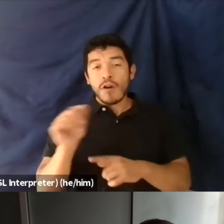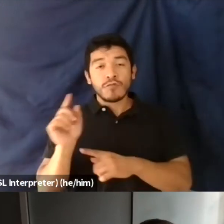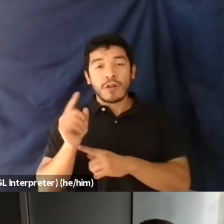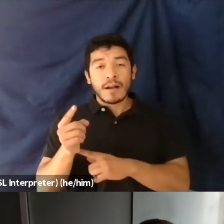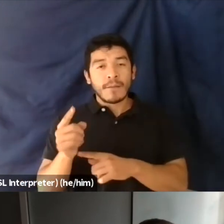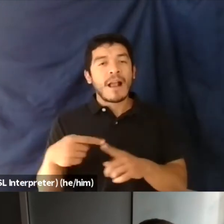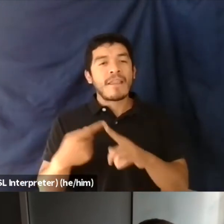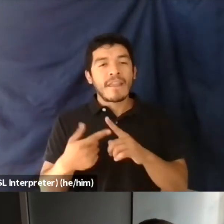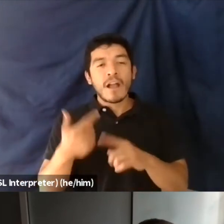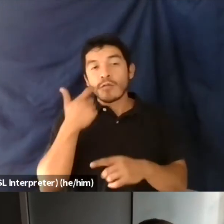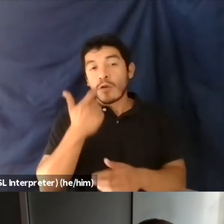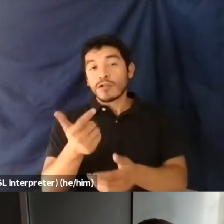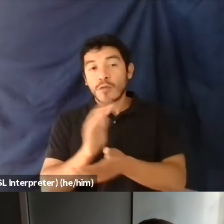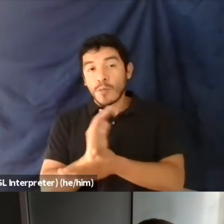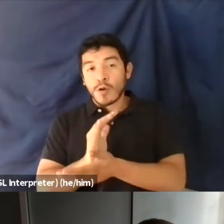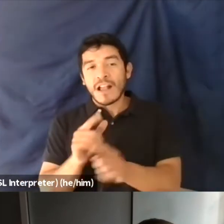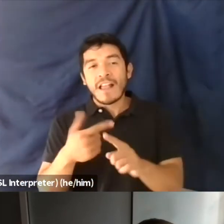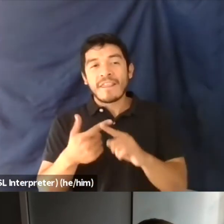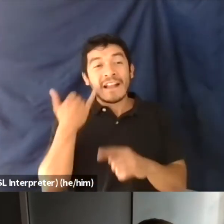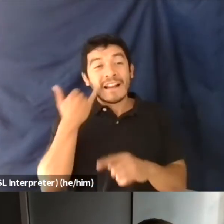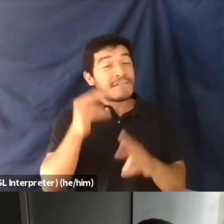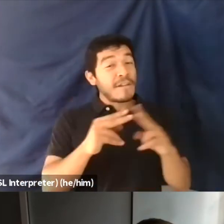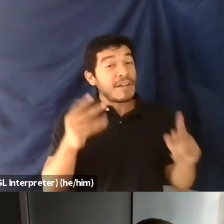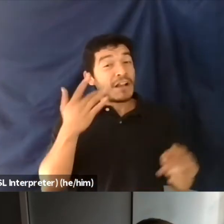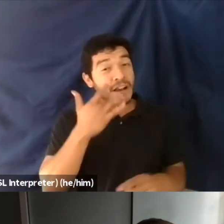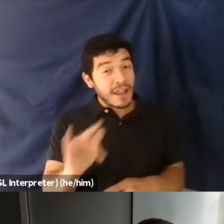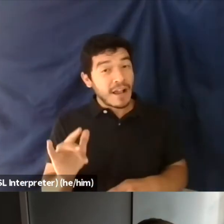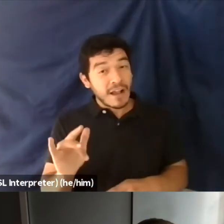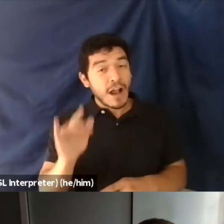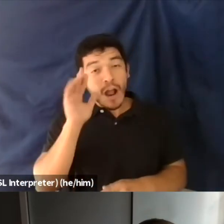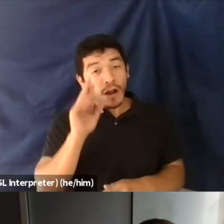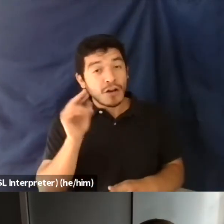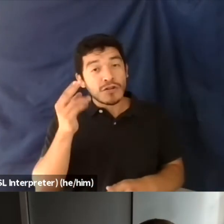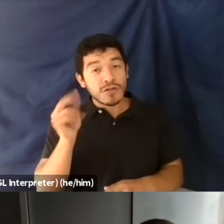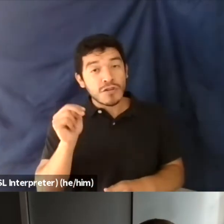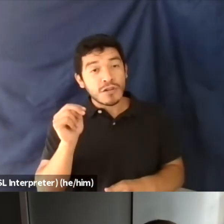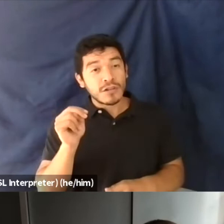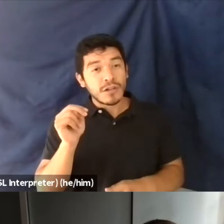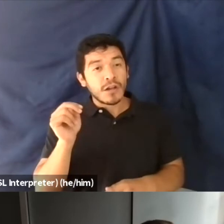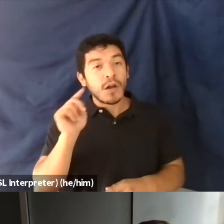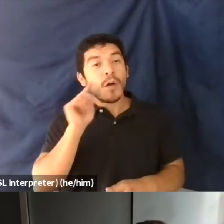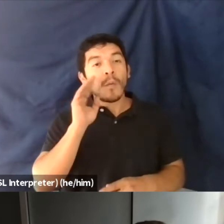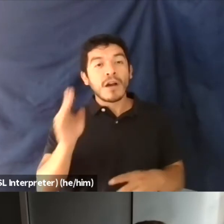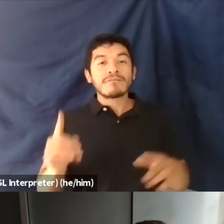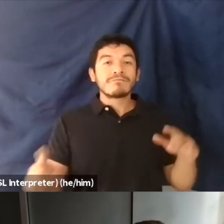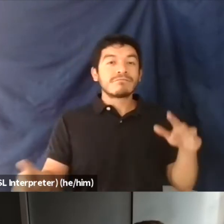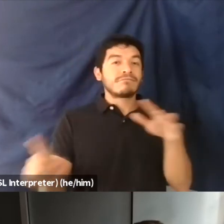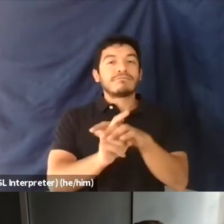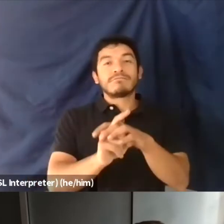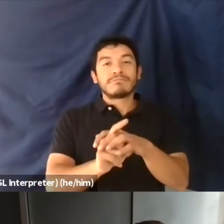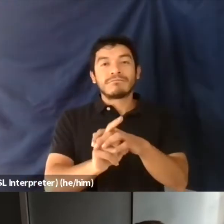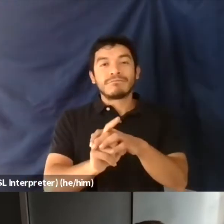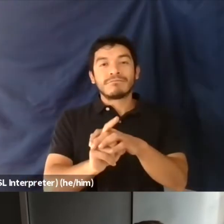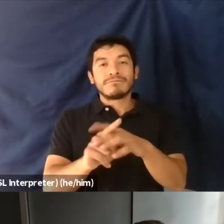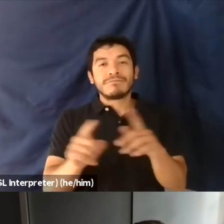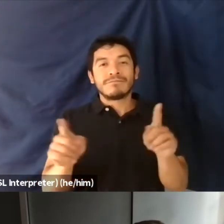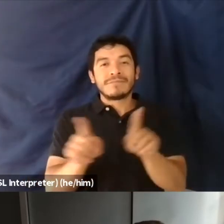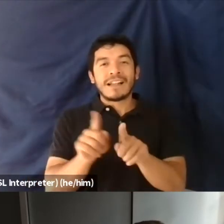we screen the film, and then if you're very lucky, uncle John resurrect, Suzanne Twiggy Michael's at the end of the film for a final number.